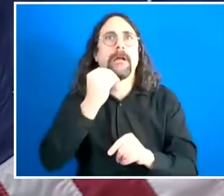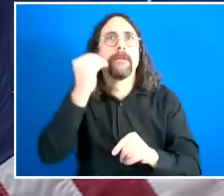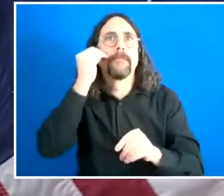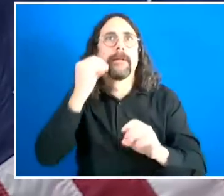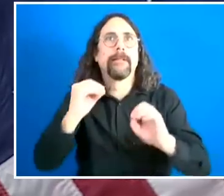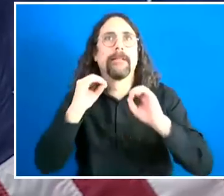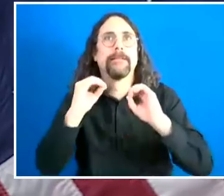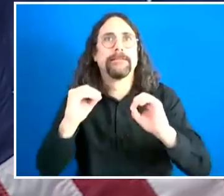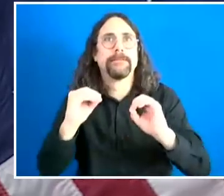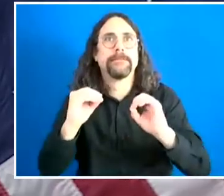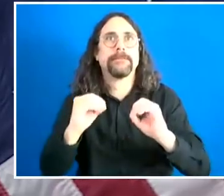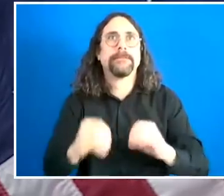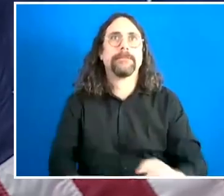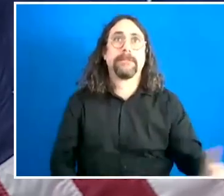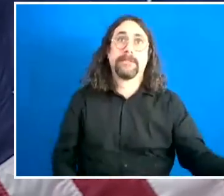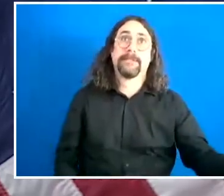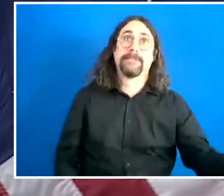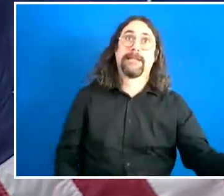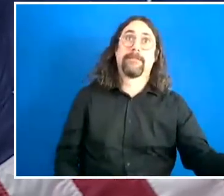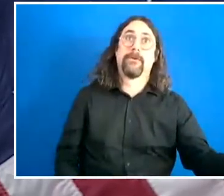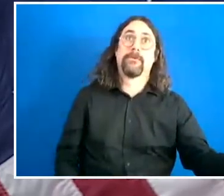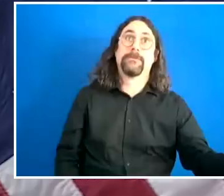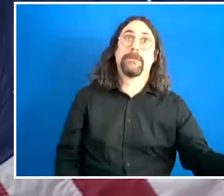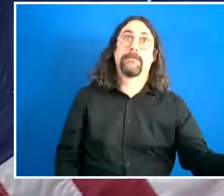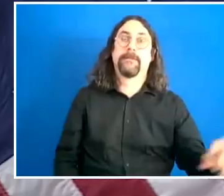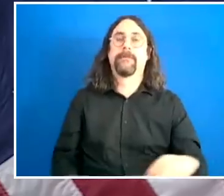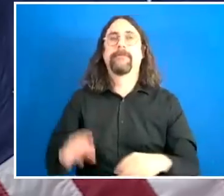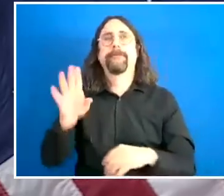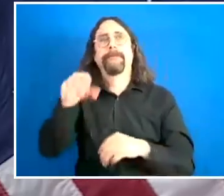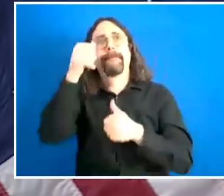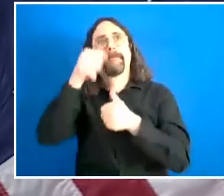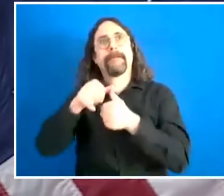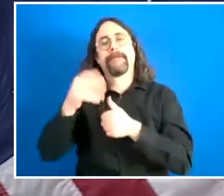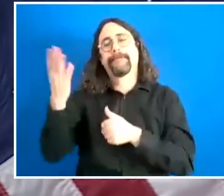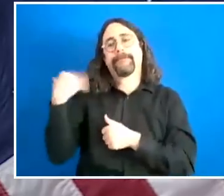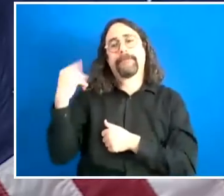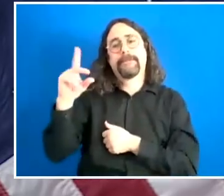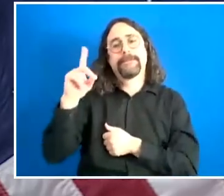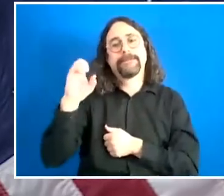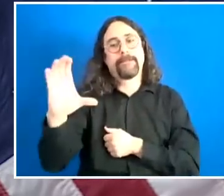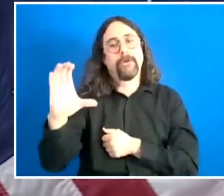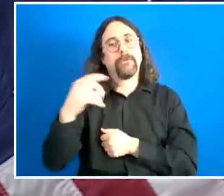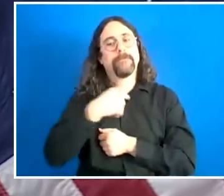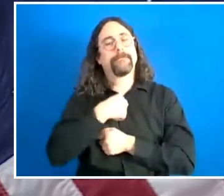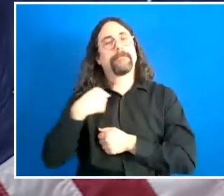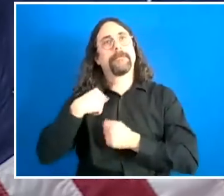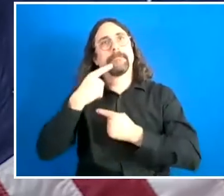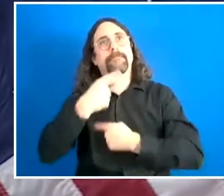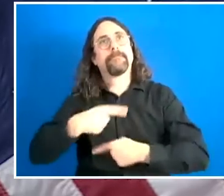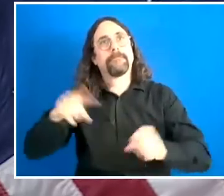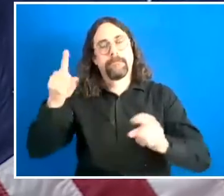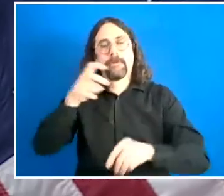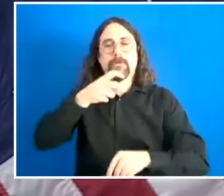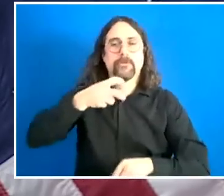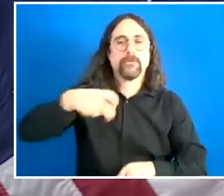THINK ABOUT DECEMBER WHEN WE ANNOUNCED THE JOURNEY HOME VISION. THIS IS THE MOST